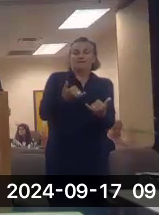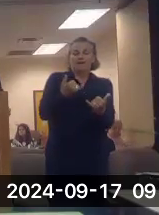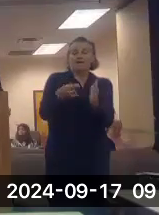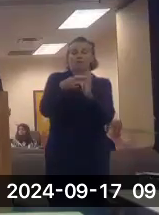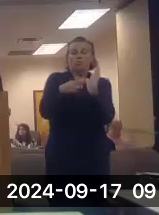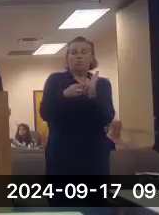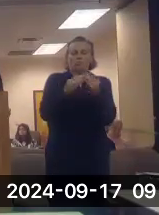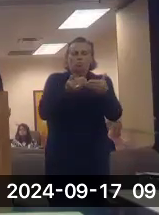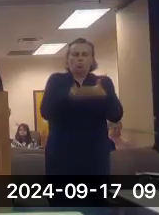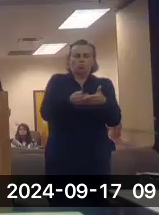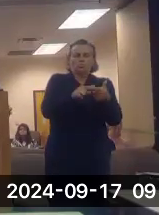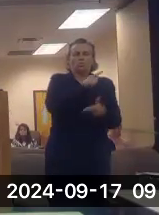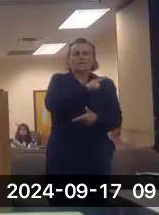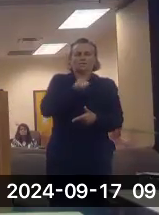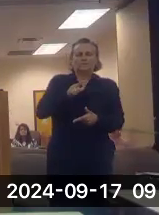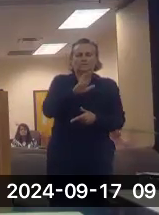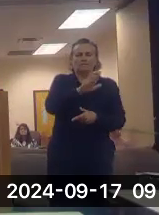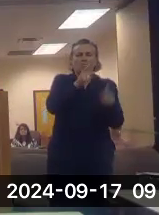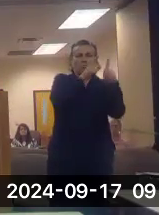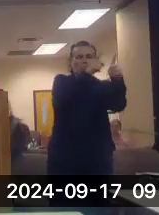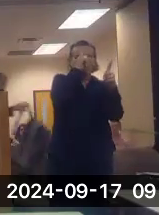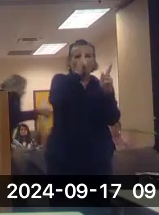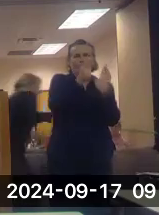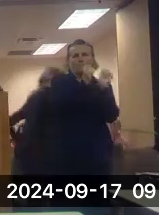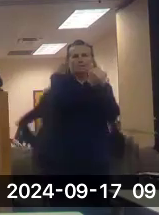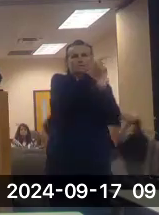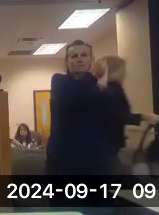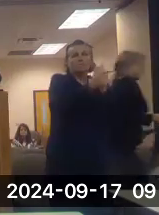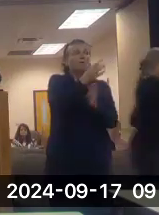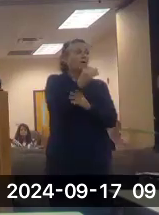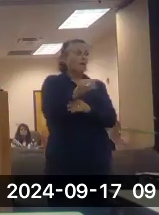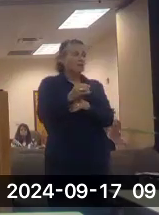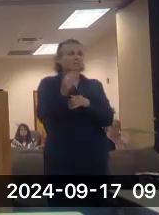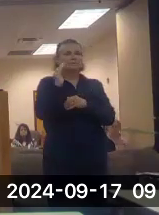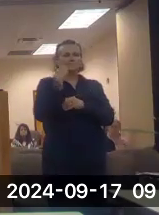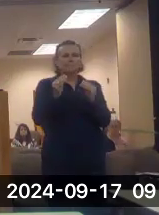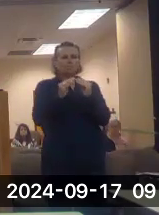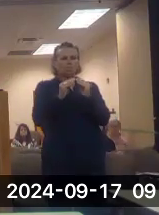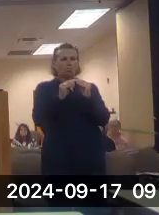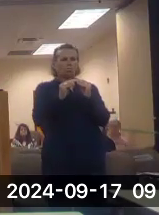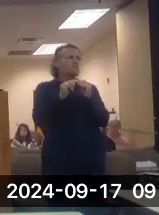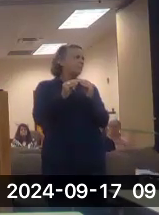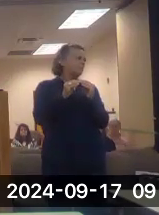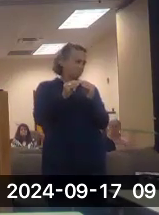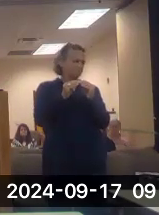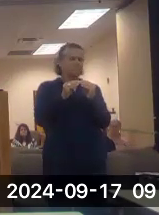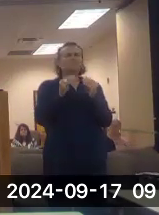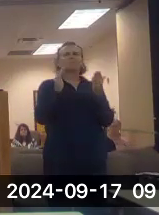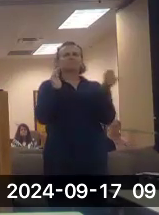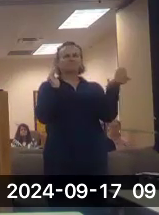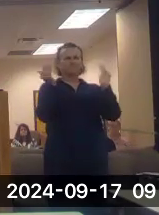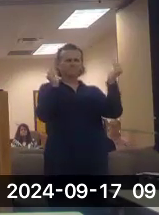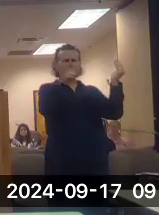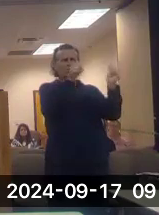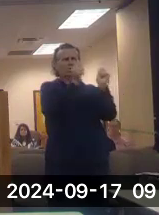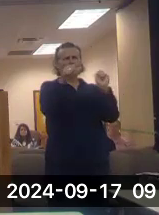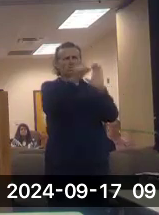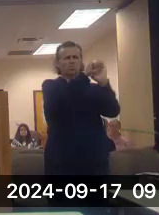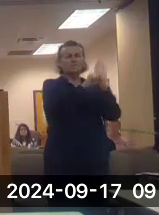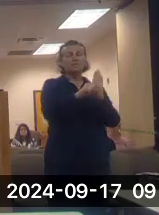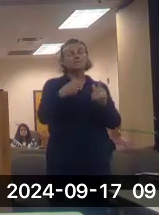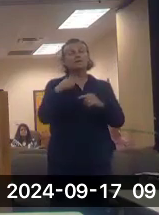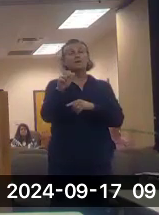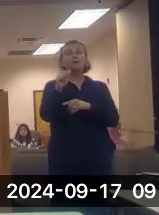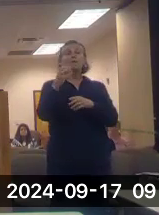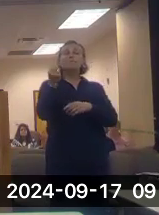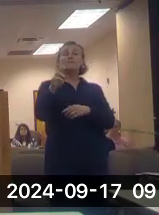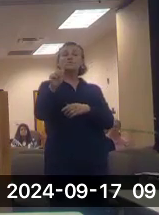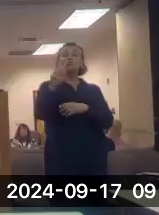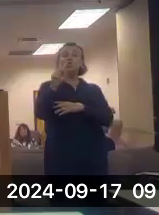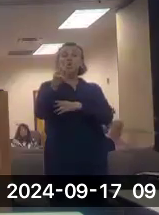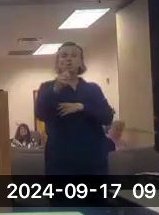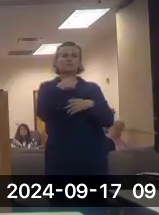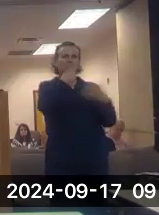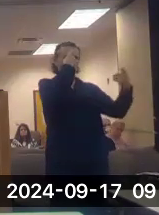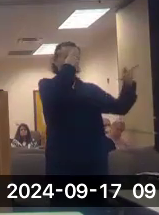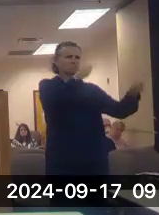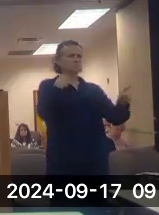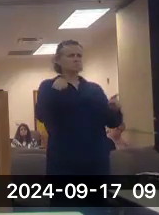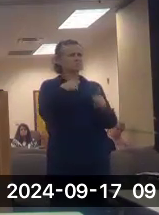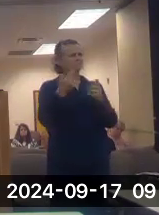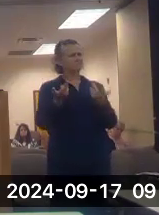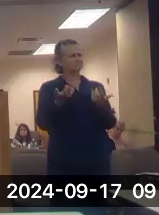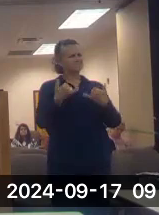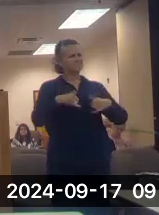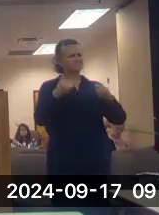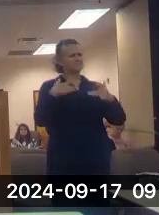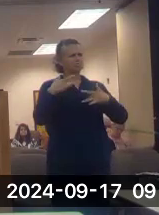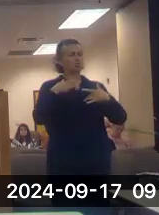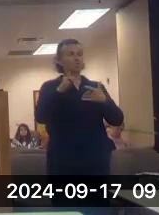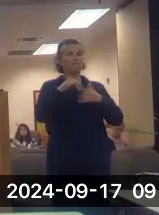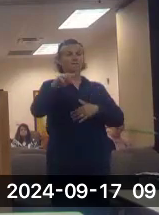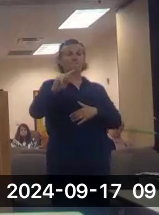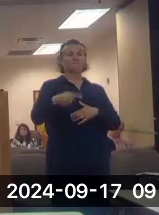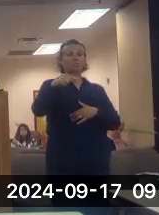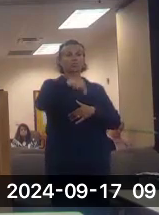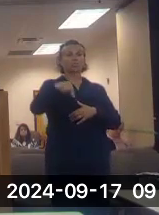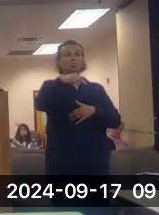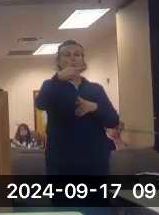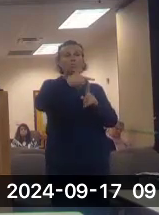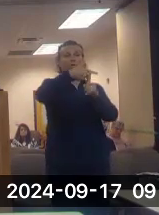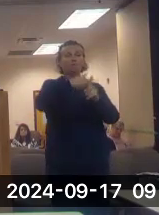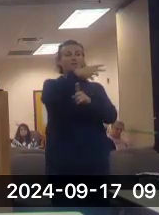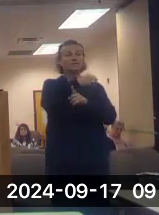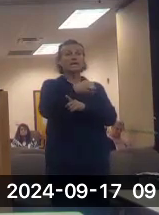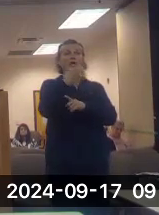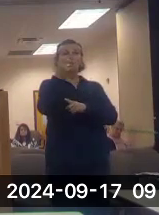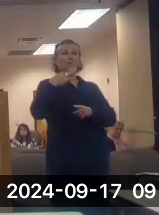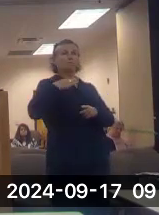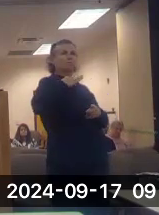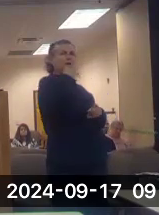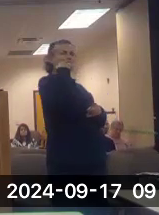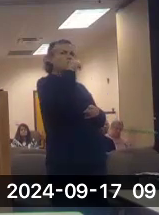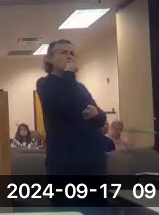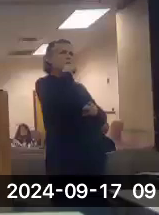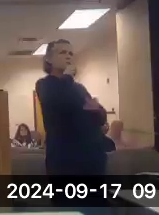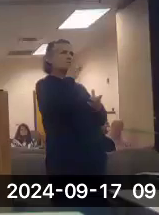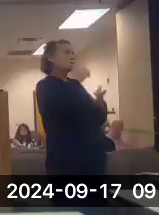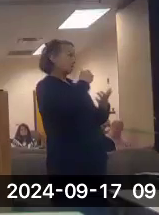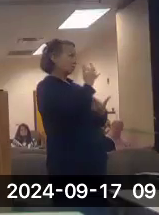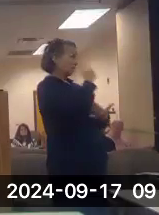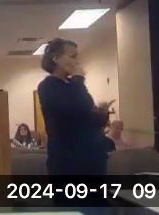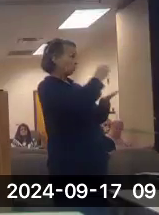Reginald Parson: of the statute and closely, more closely mirrors the best practices in other States. I would associate myself with Mr. Austin's comments. We do have continued concerns with the 1st quarter and the timing of approval that could have some significant impacts on specific businesses.